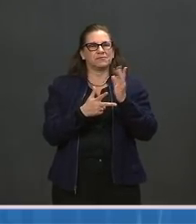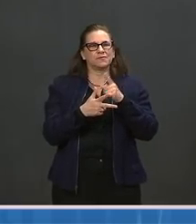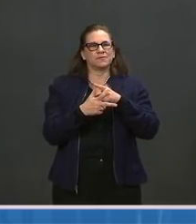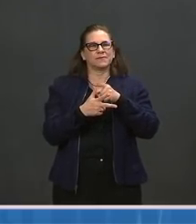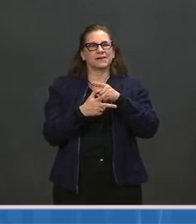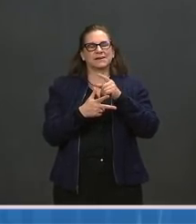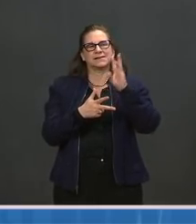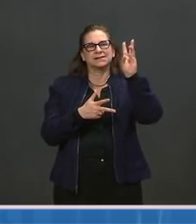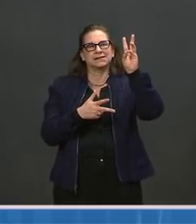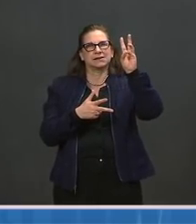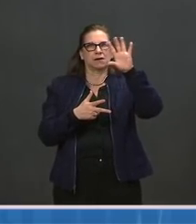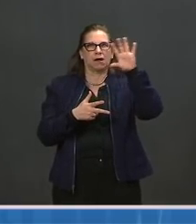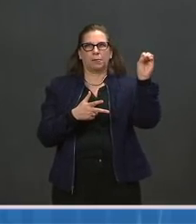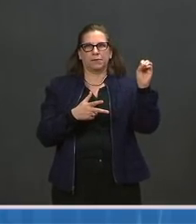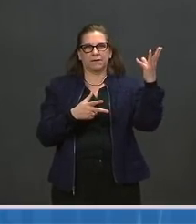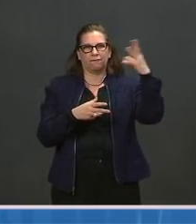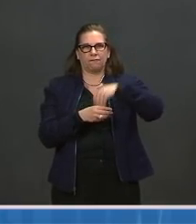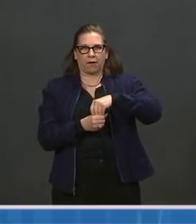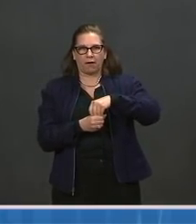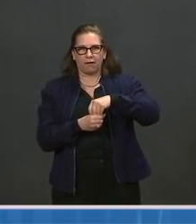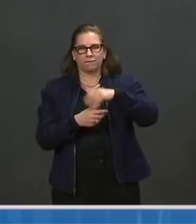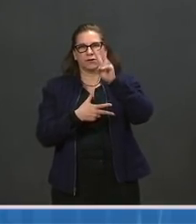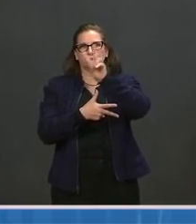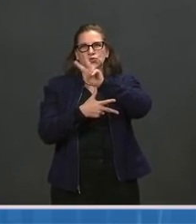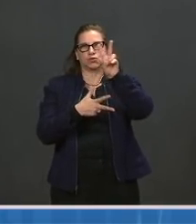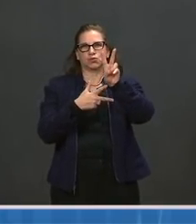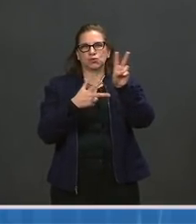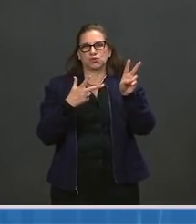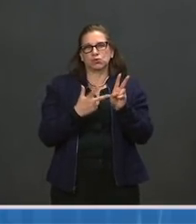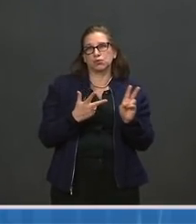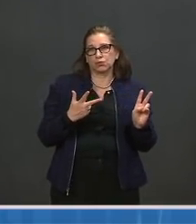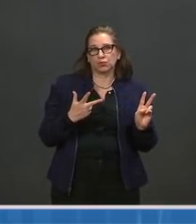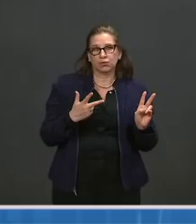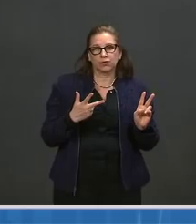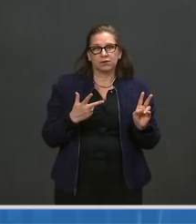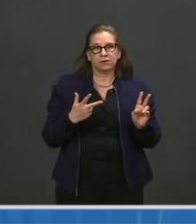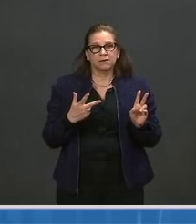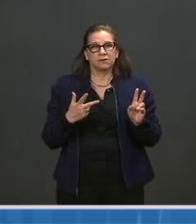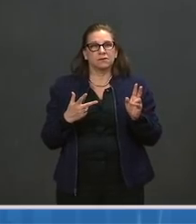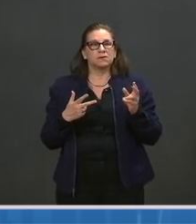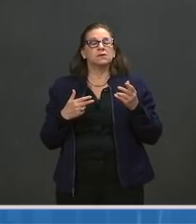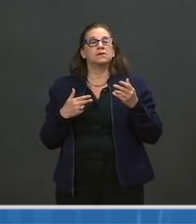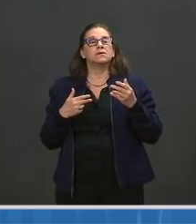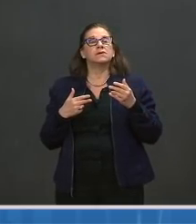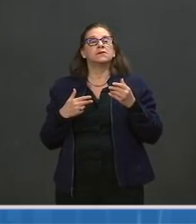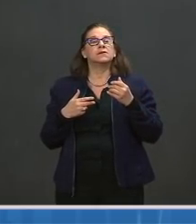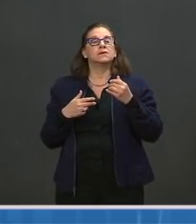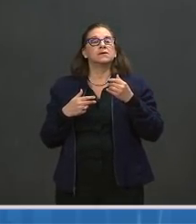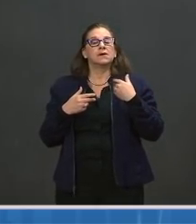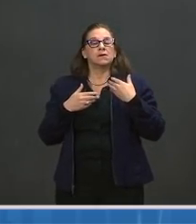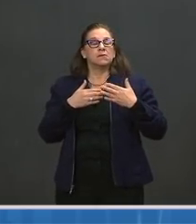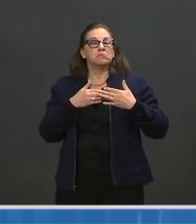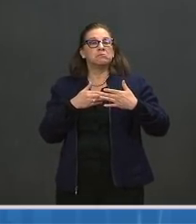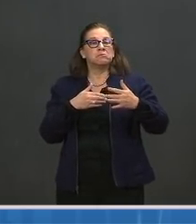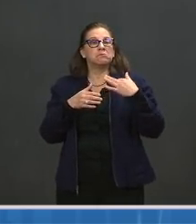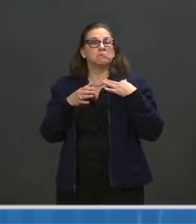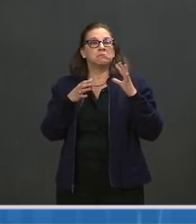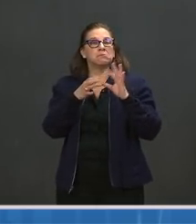For the discussion over the next couple of minutes, we're going to be looking at the chimp adeno vector that is used by AstraZeneca,